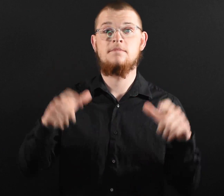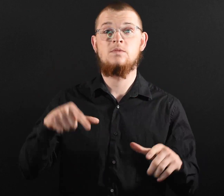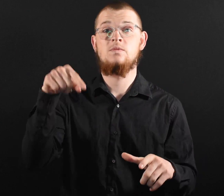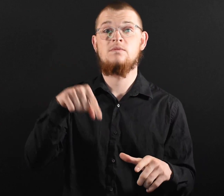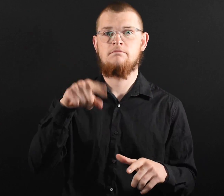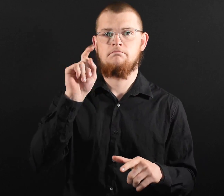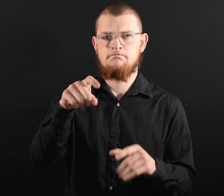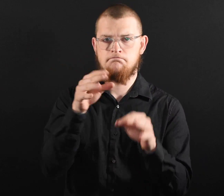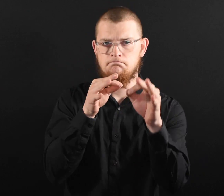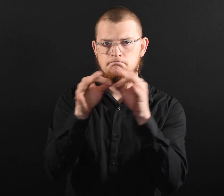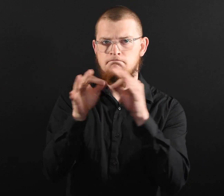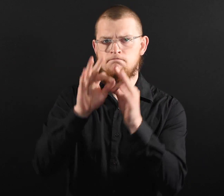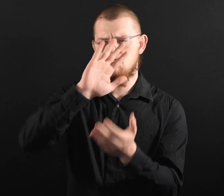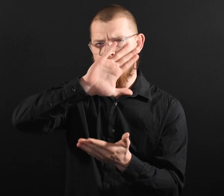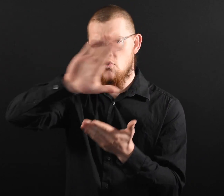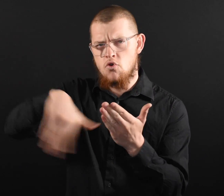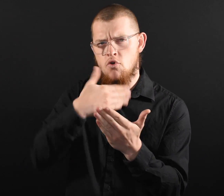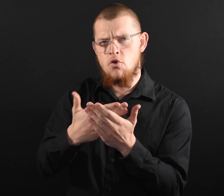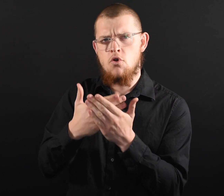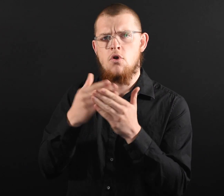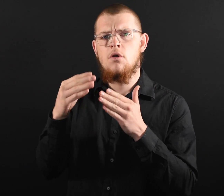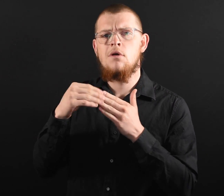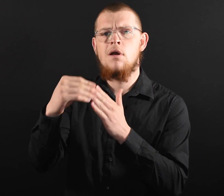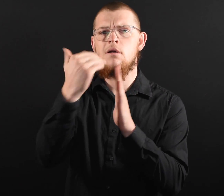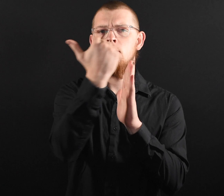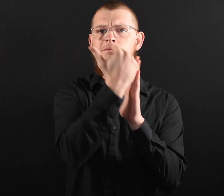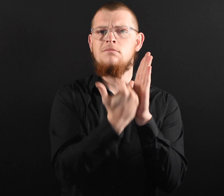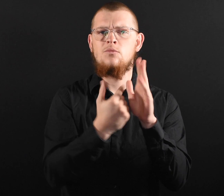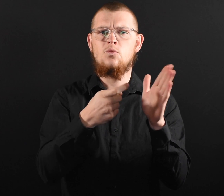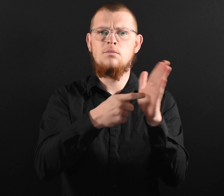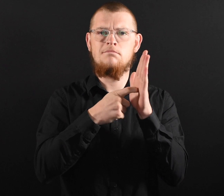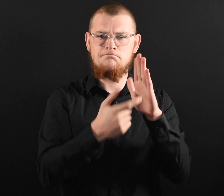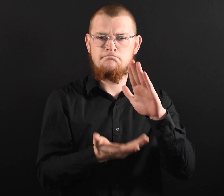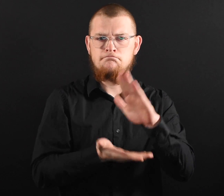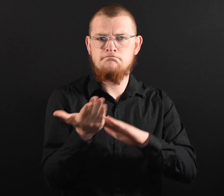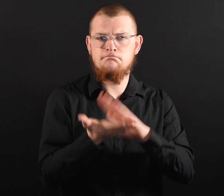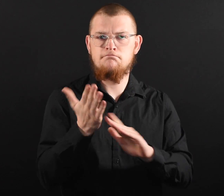Public pools must address all the guidance requirements applicable to their operations